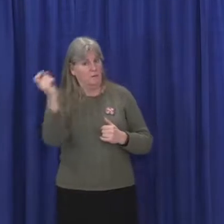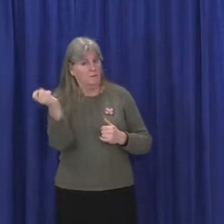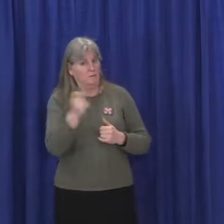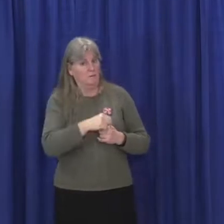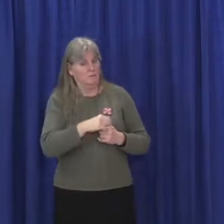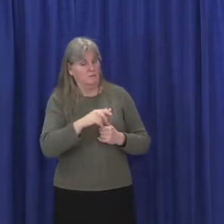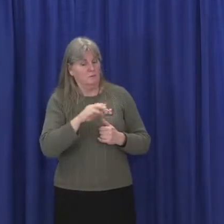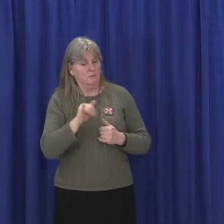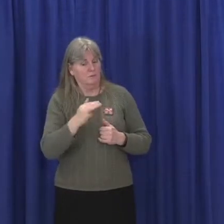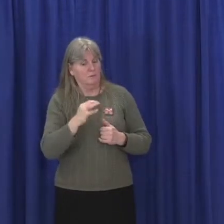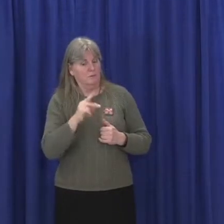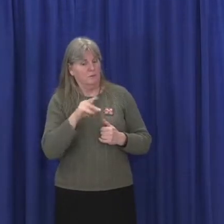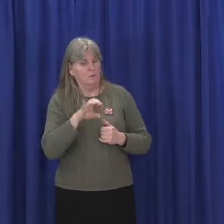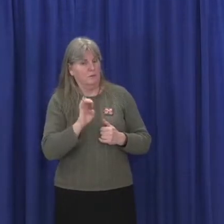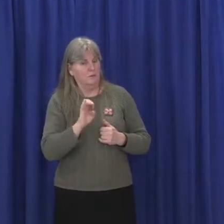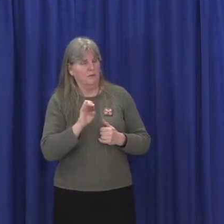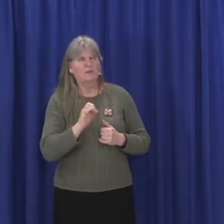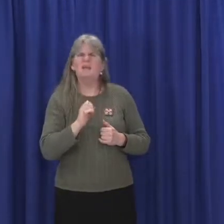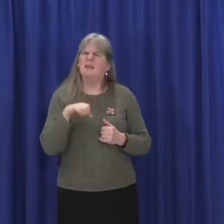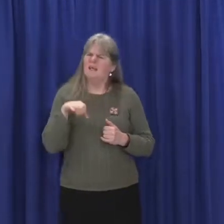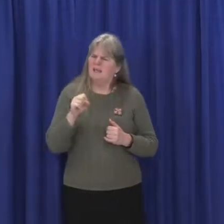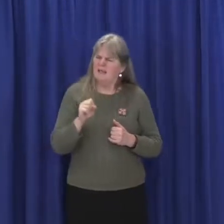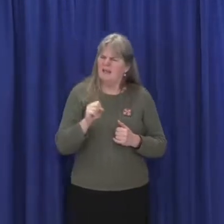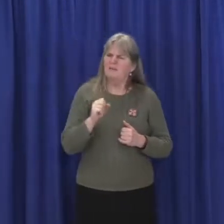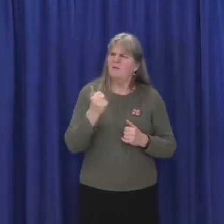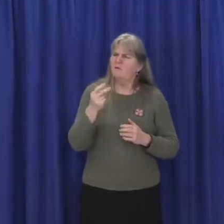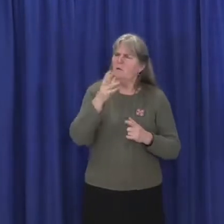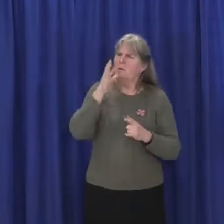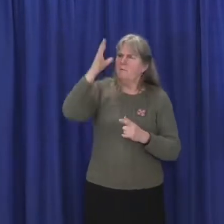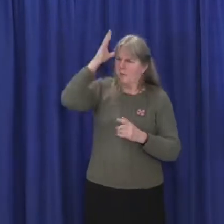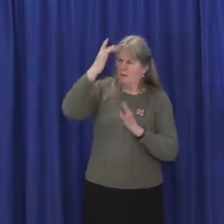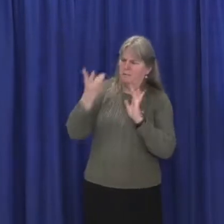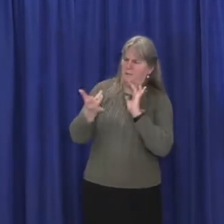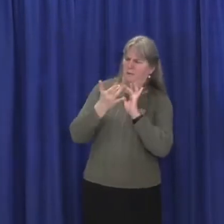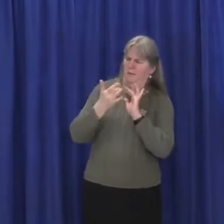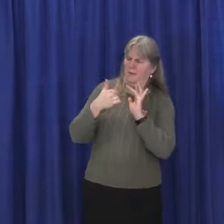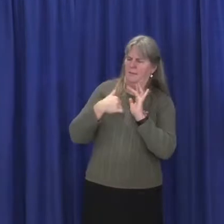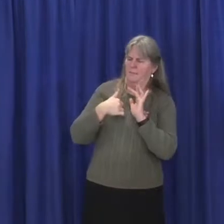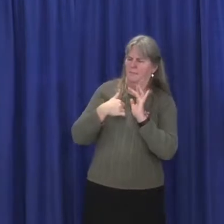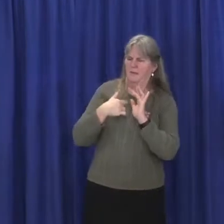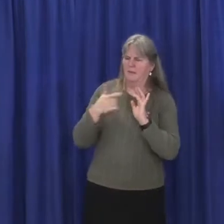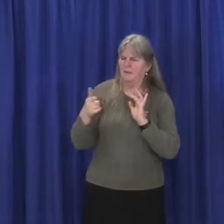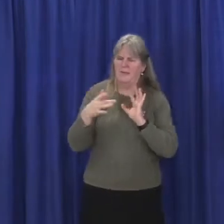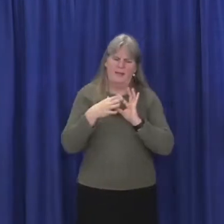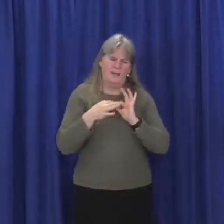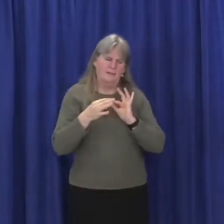Jackie: I do. I've gotten a couple of messages from parents that they say that for vaccination